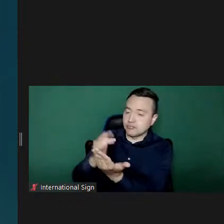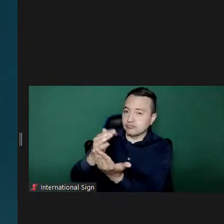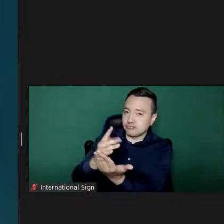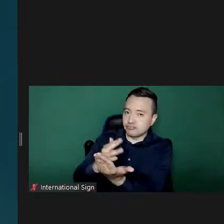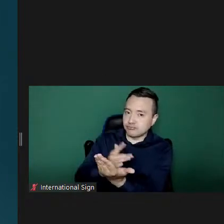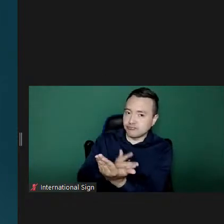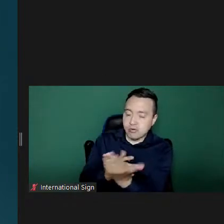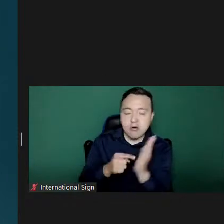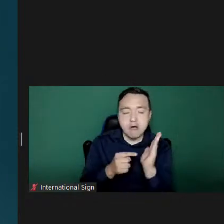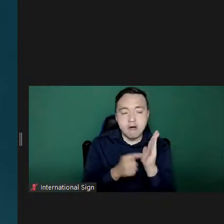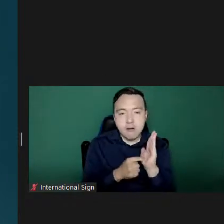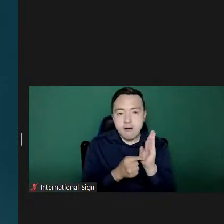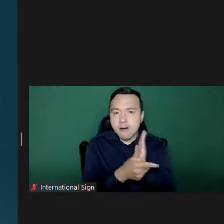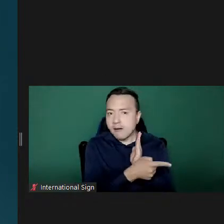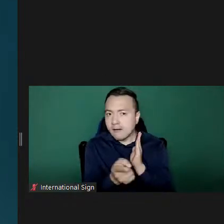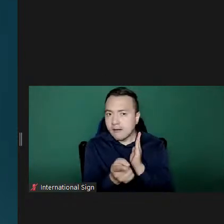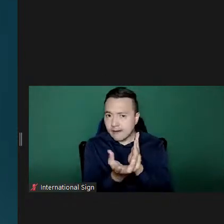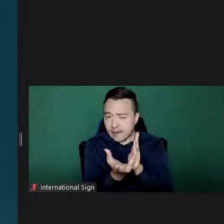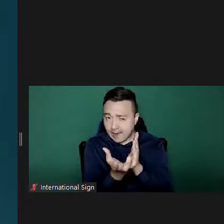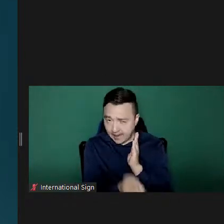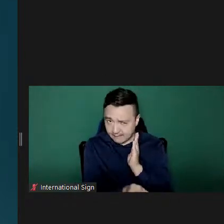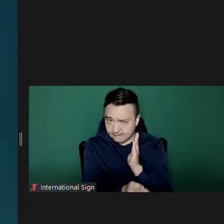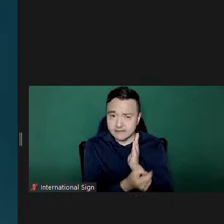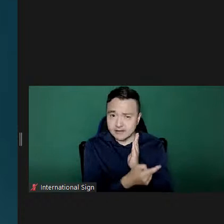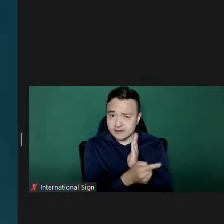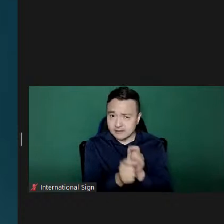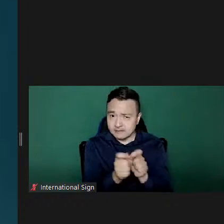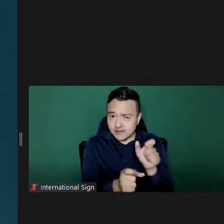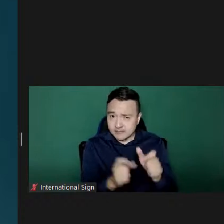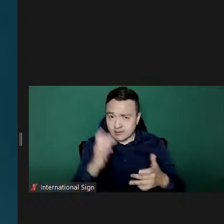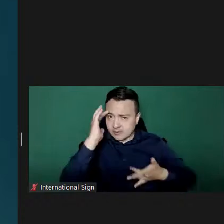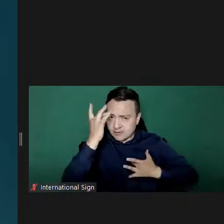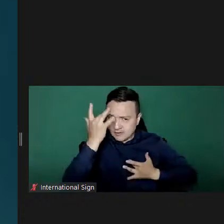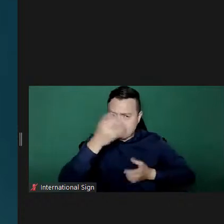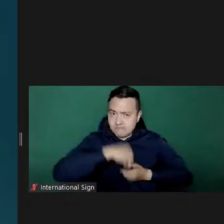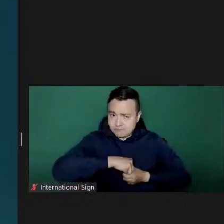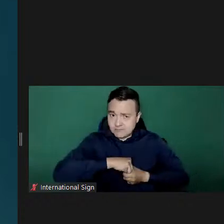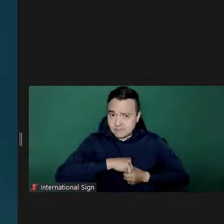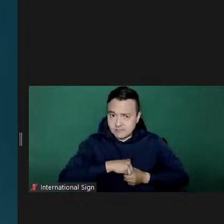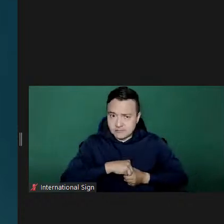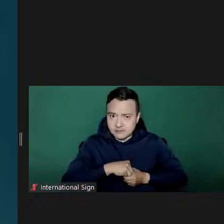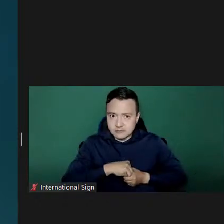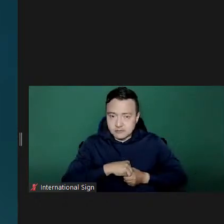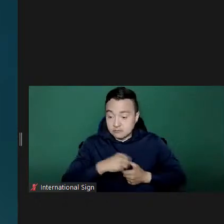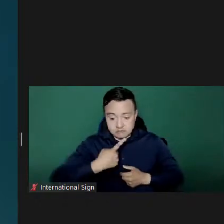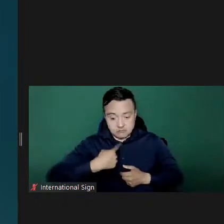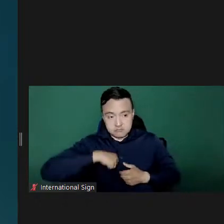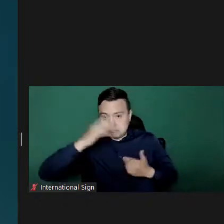coming out of the COVID experience, but also a recognition of the NCD pandemic that we face.